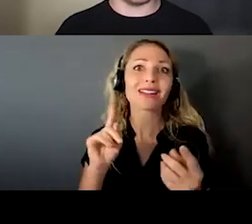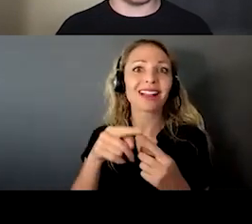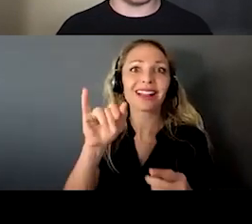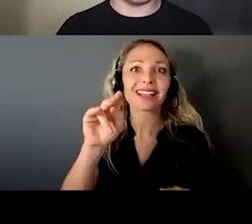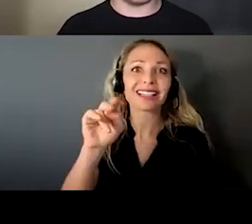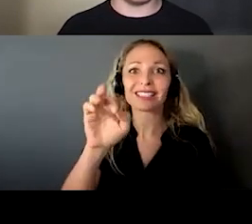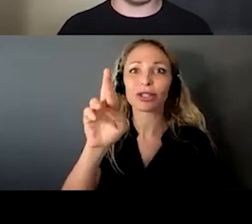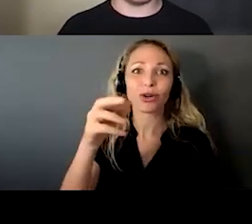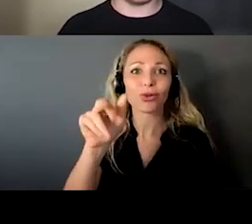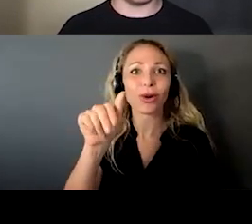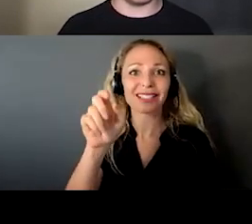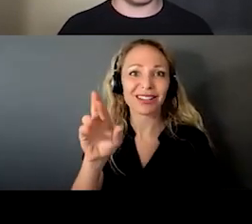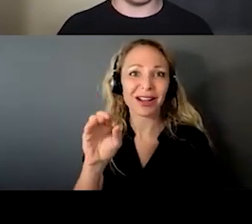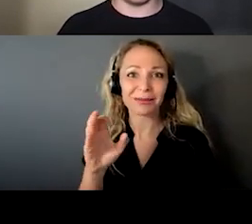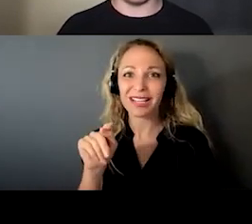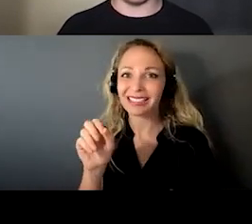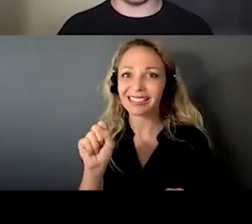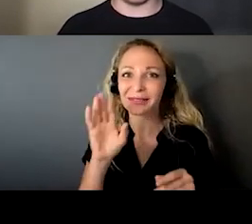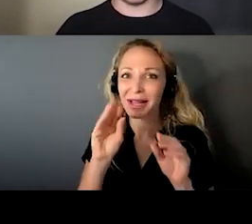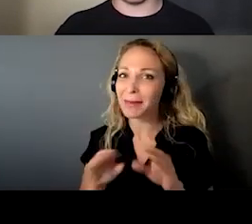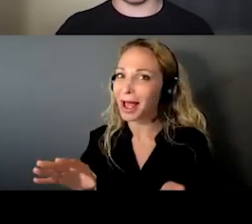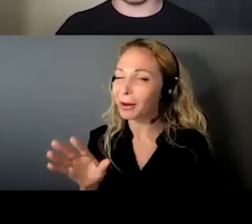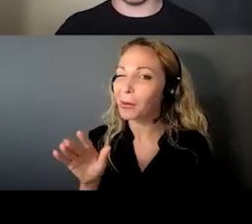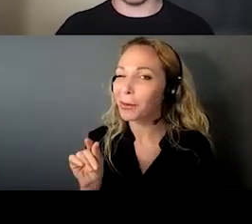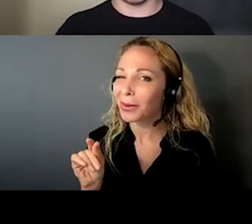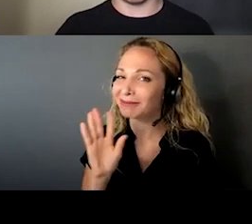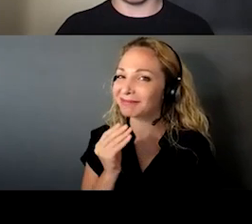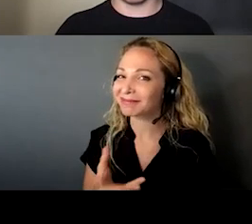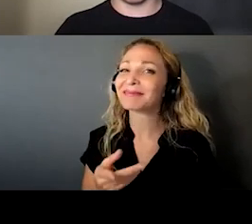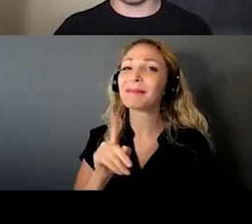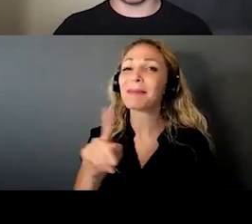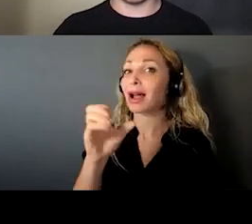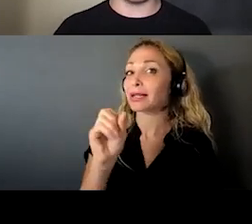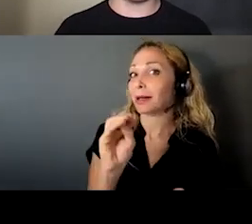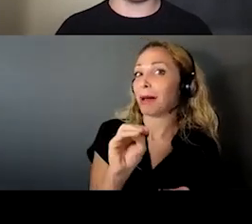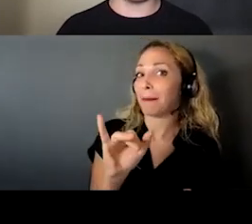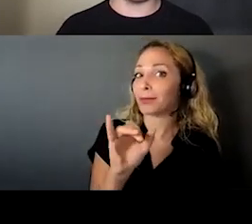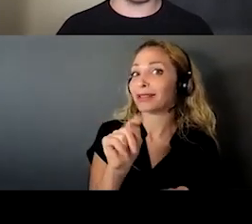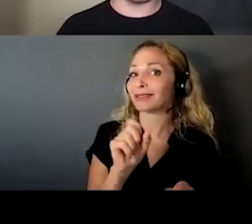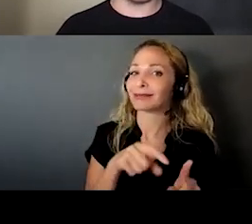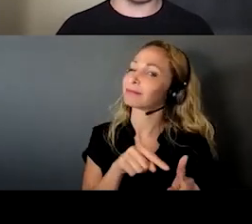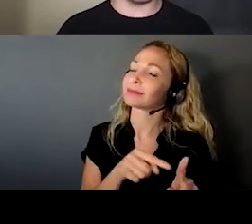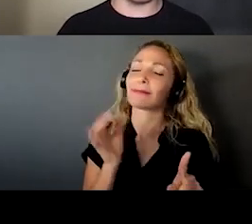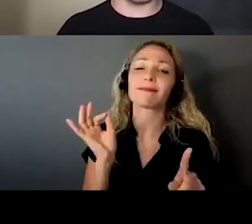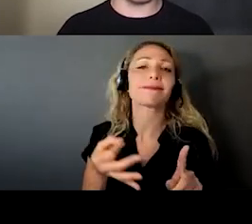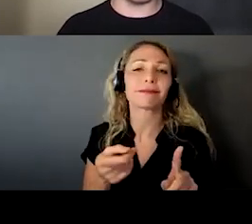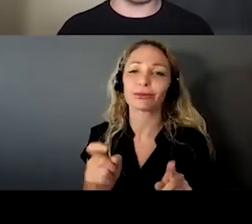JUST WINK-WINK THROWING THAT OUT. BECAUSE CUSTOM OBJECTS IS THE WAY TO GO, IF YOU CAN